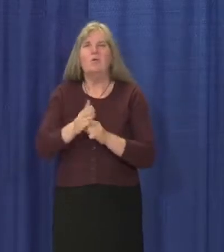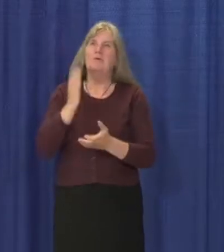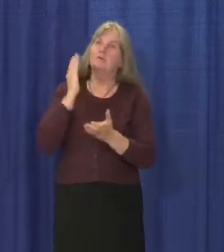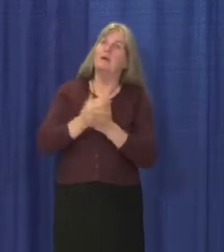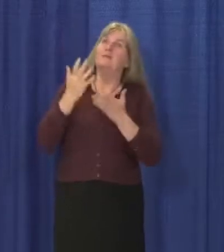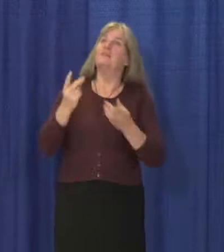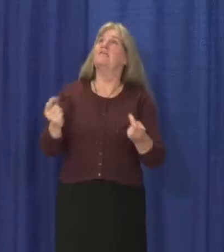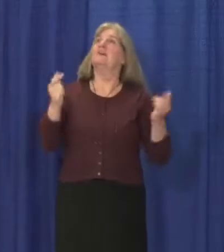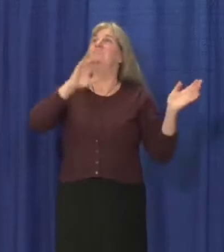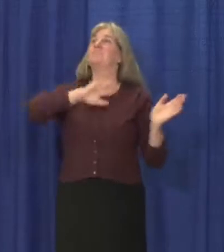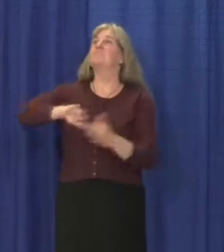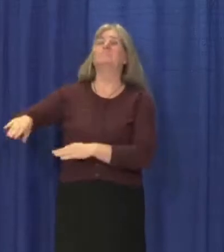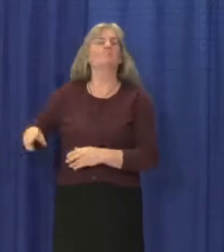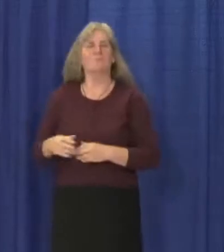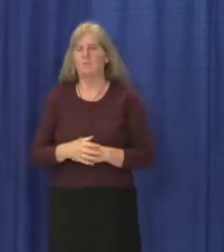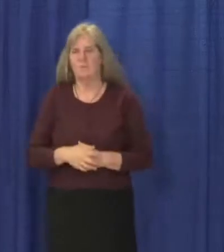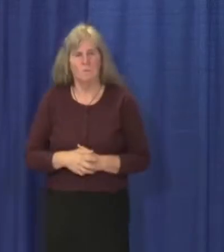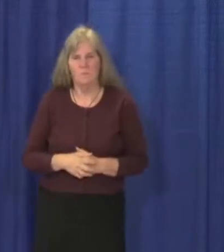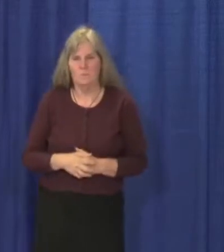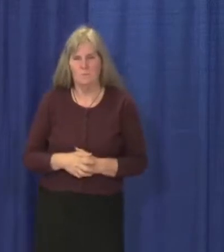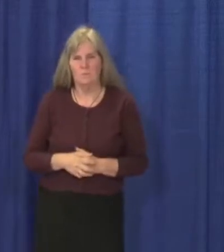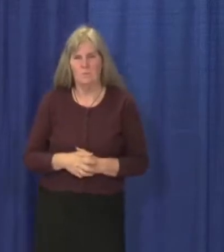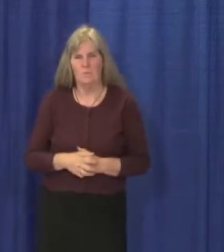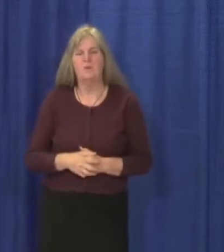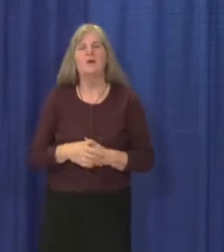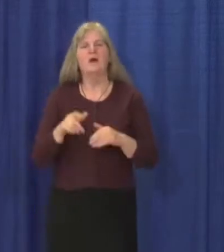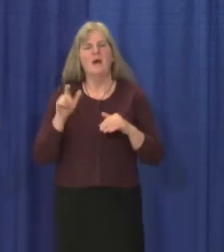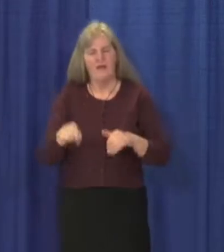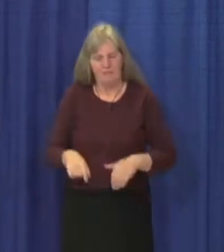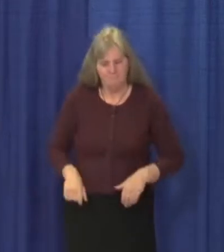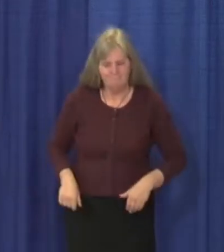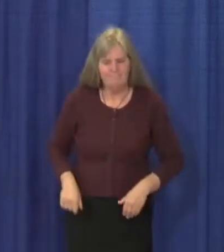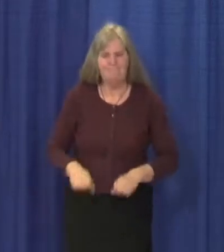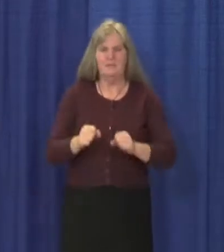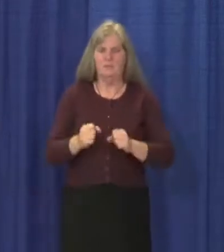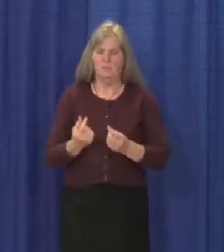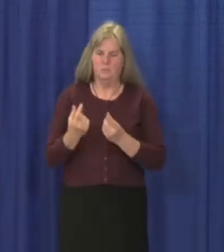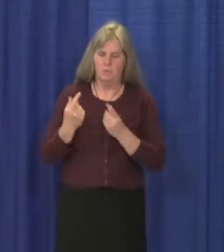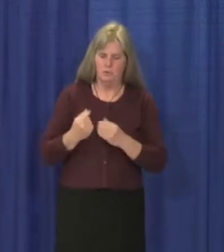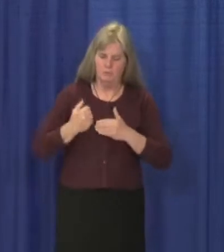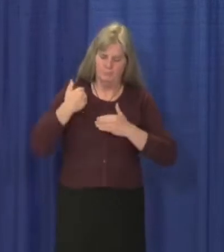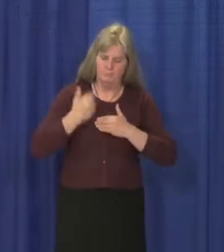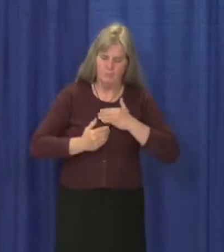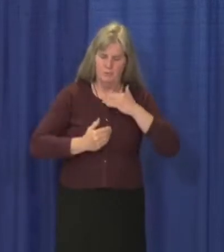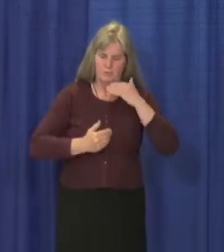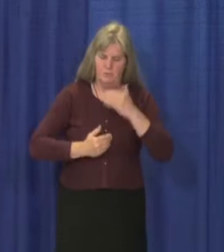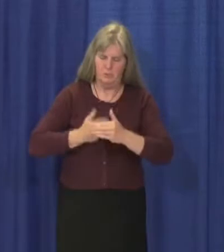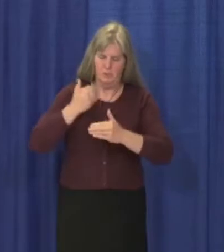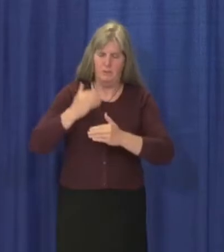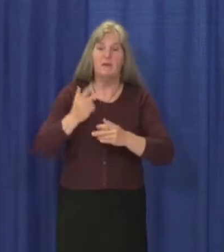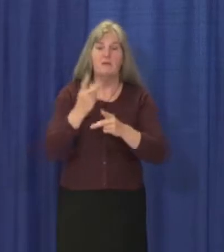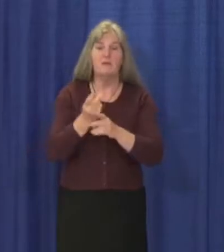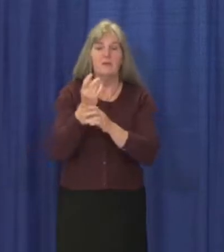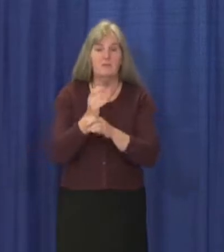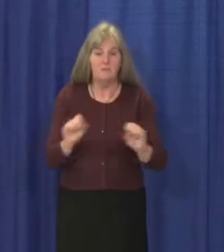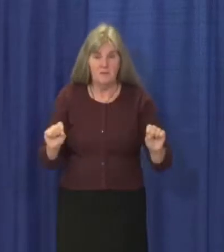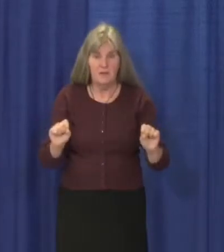soon. All we can do is take the steps to keep each other safe and protect the health and safety of